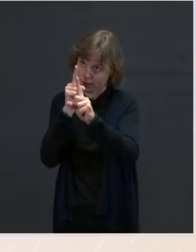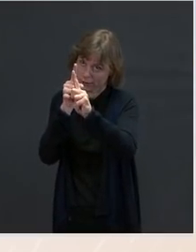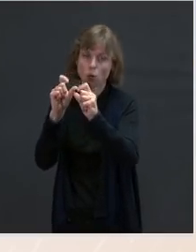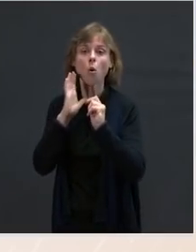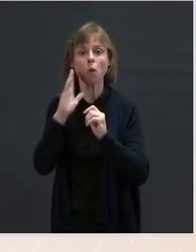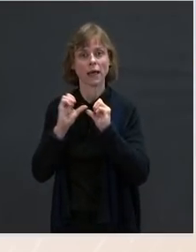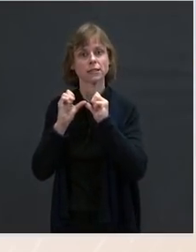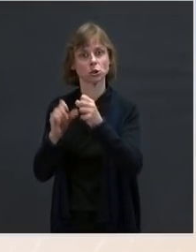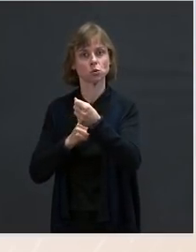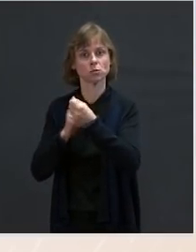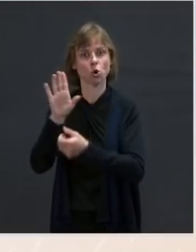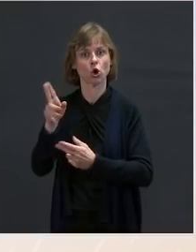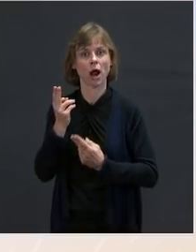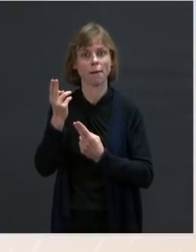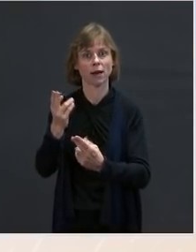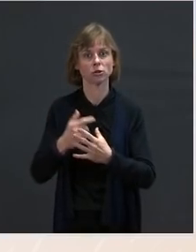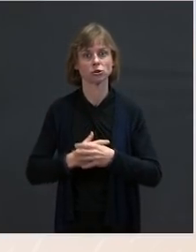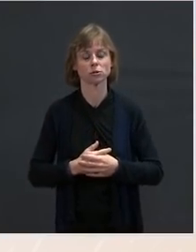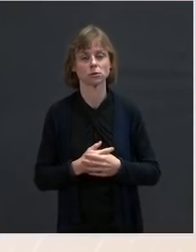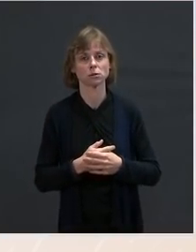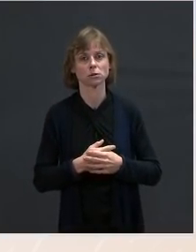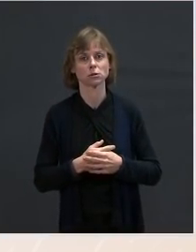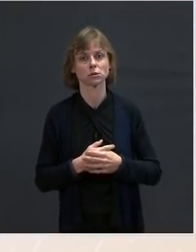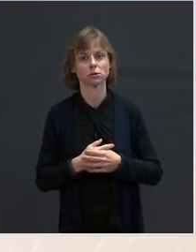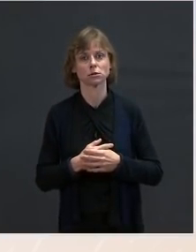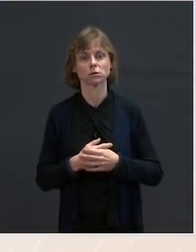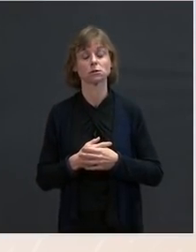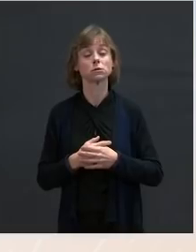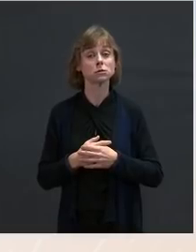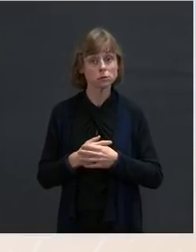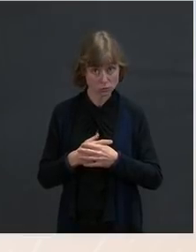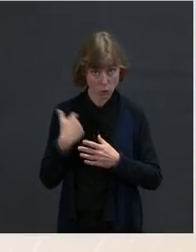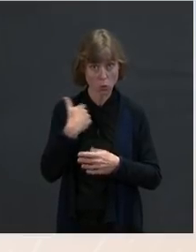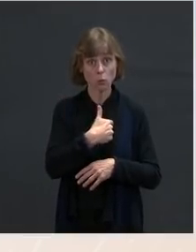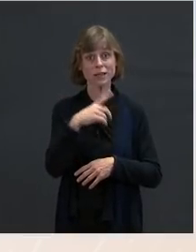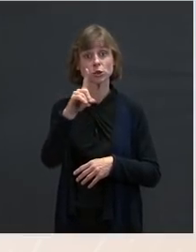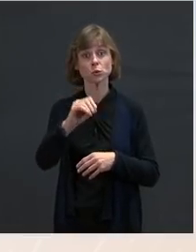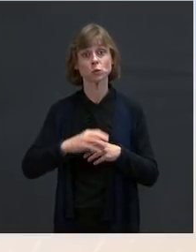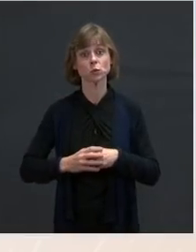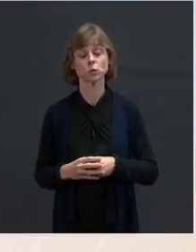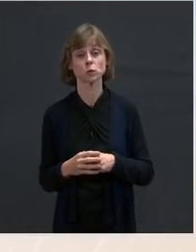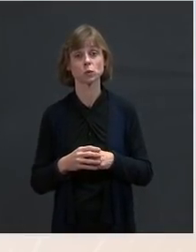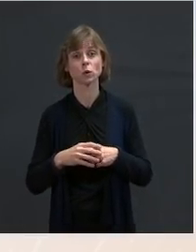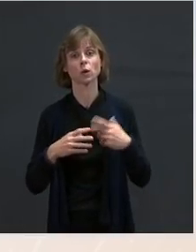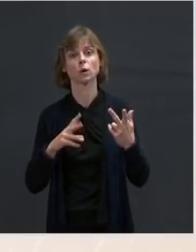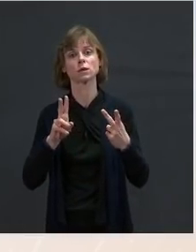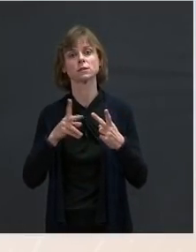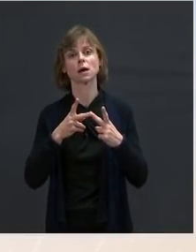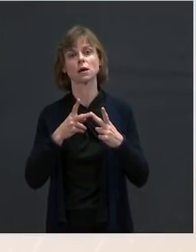The Press: So you still see a path to 50 votes or more? Ms. Psaki: We do. The Press: And then, secondly, on Iran: